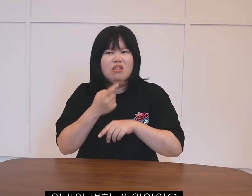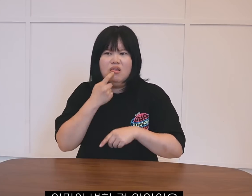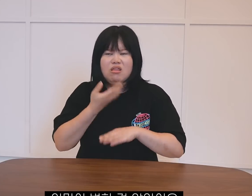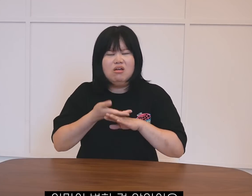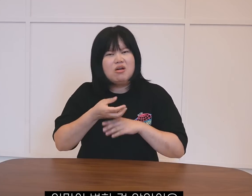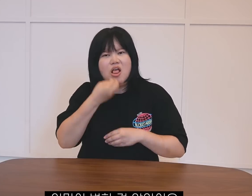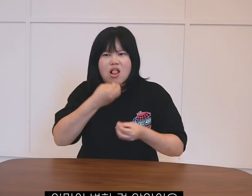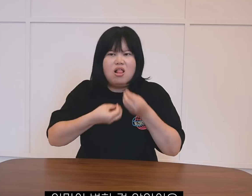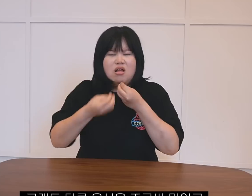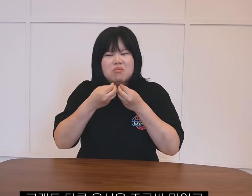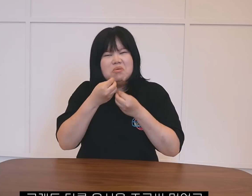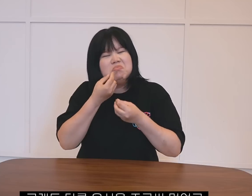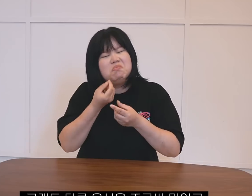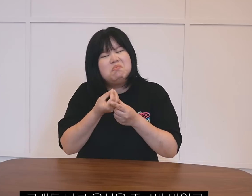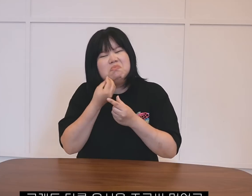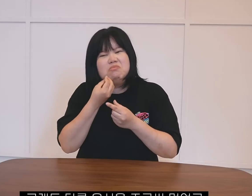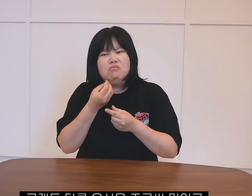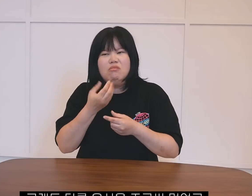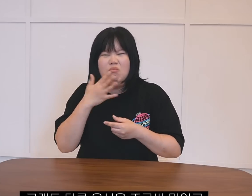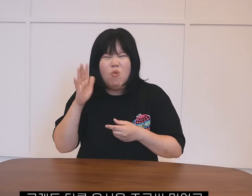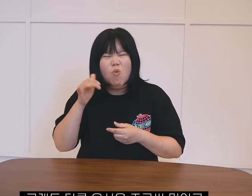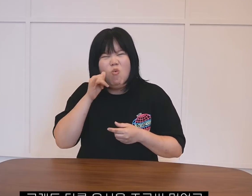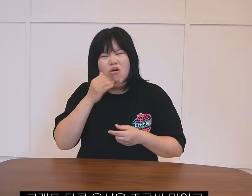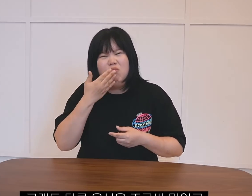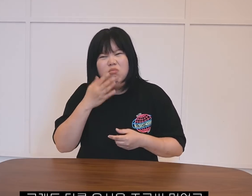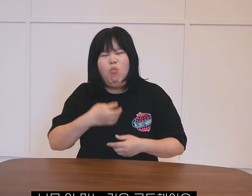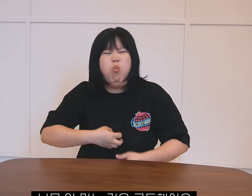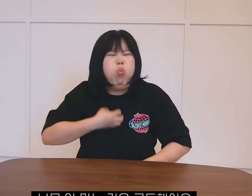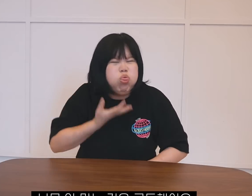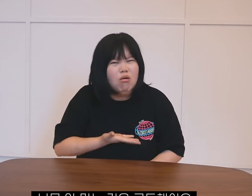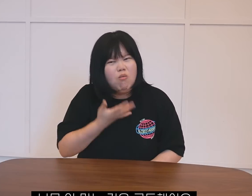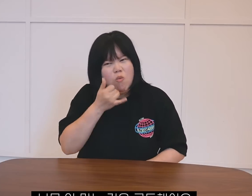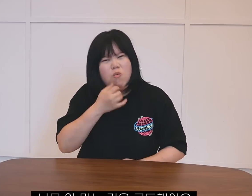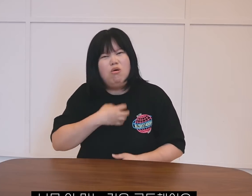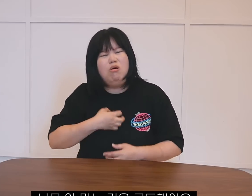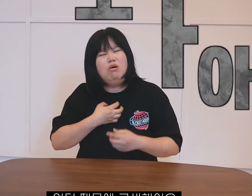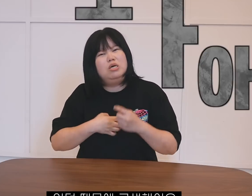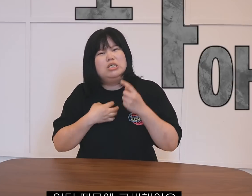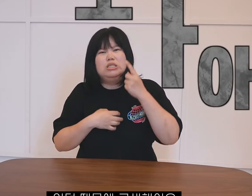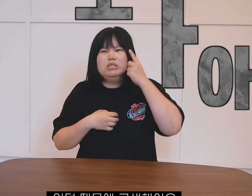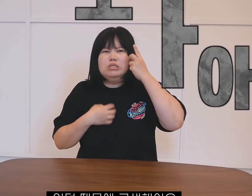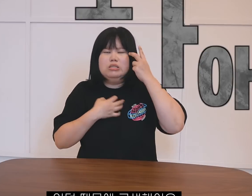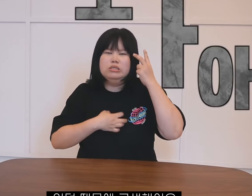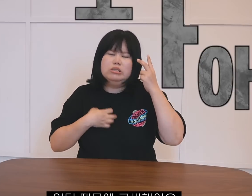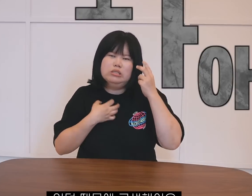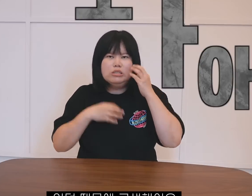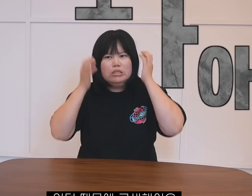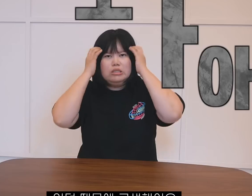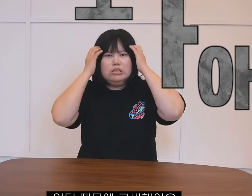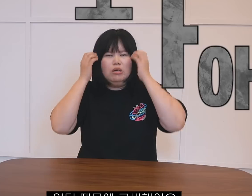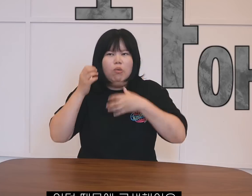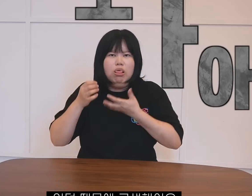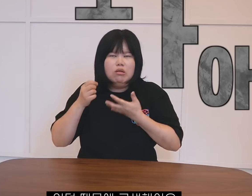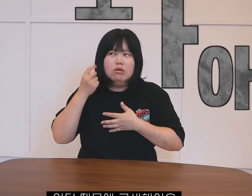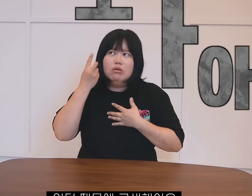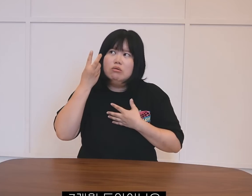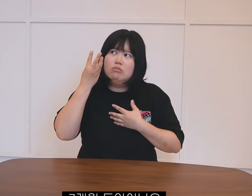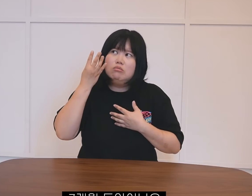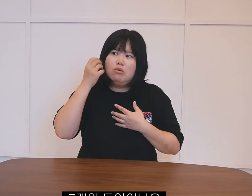and I noticed that my taste buds had changed. Still, I ate small portions of other foods and vomited the ones that didn't quite fit. I suffered from morning sickness.